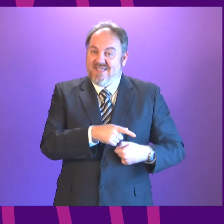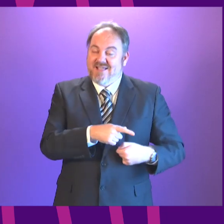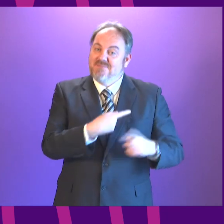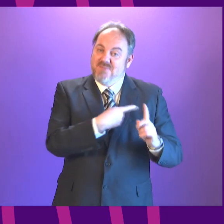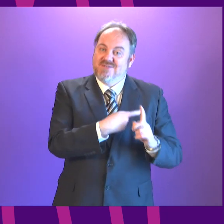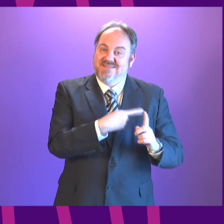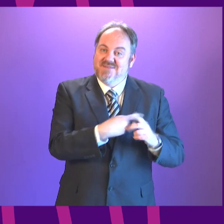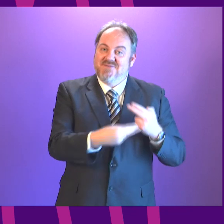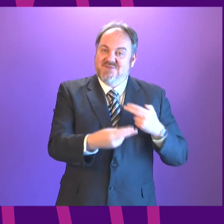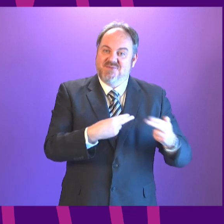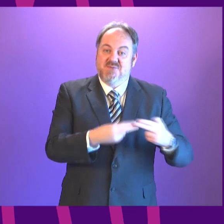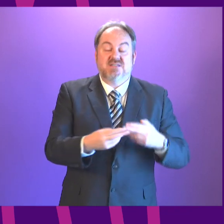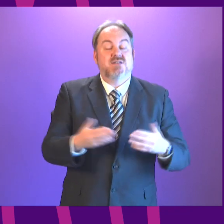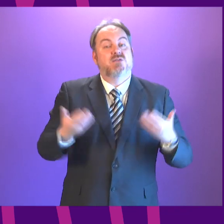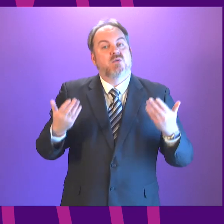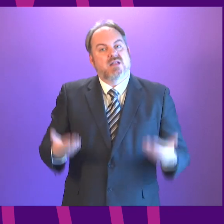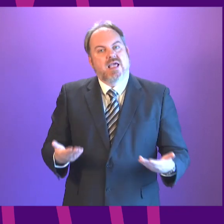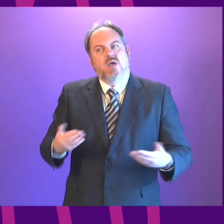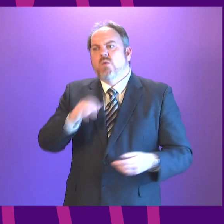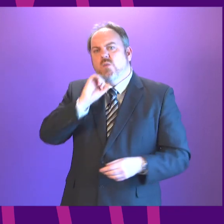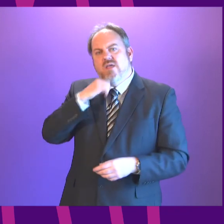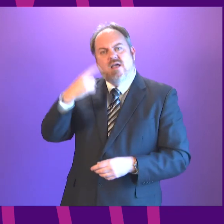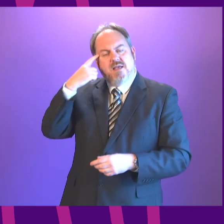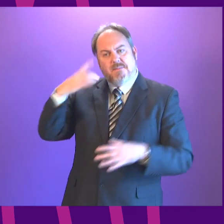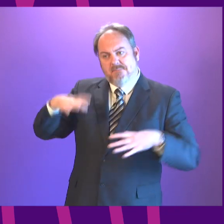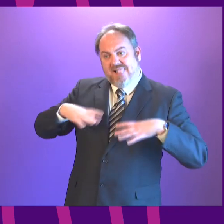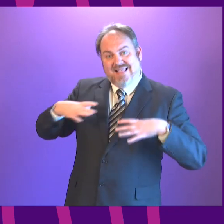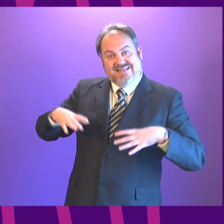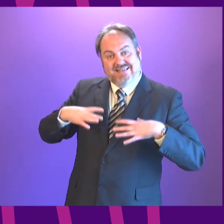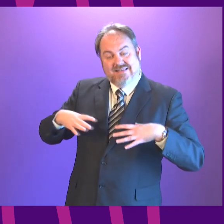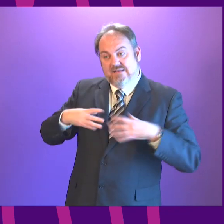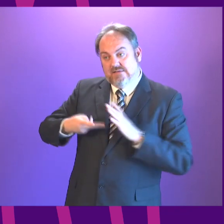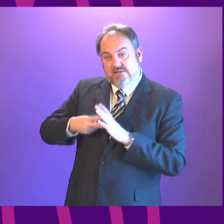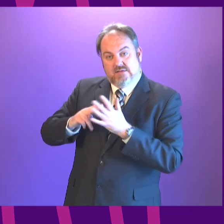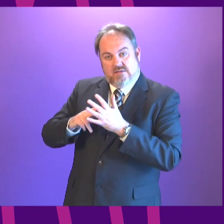this time we are buying time for the vaccination programme to pick up pace. Though it might